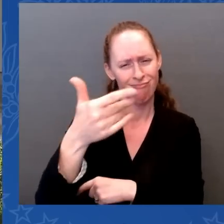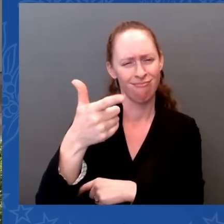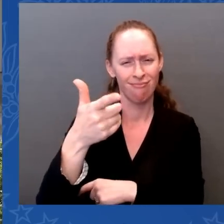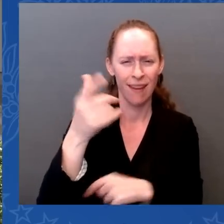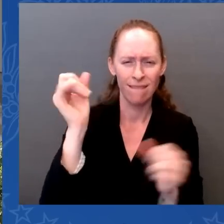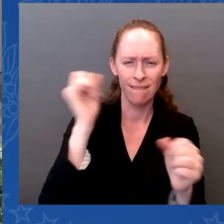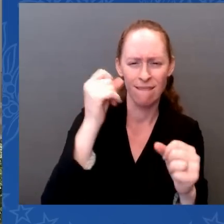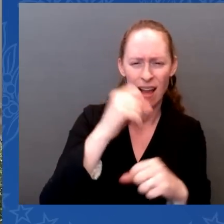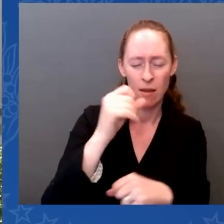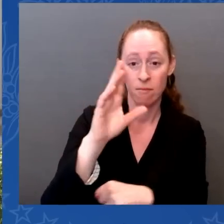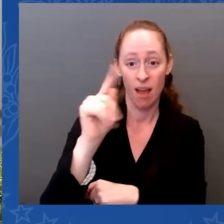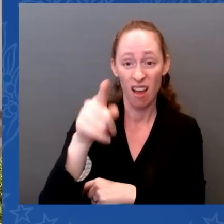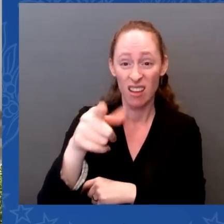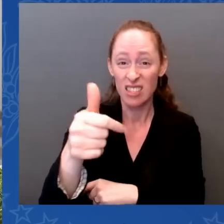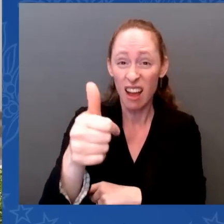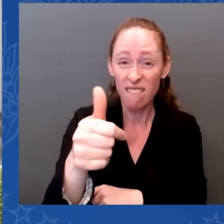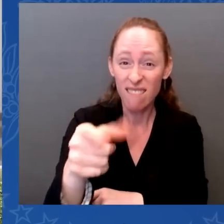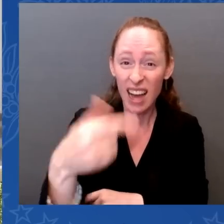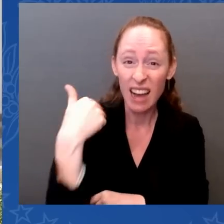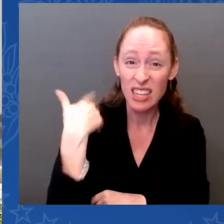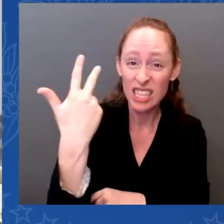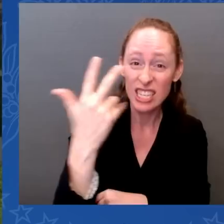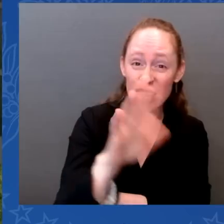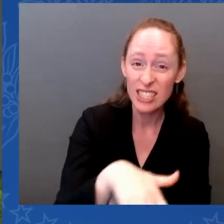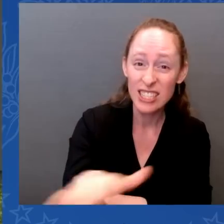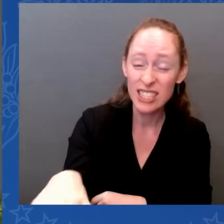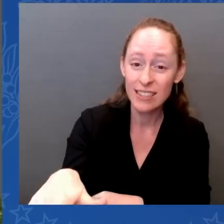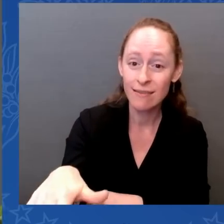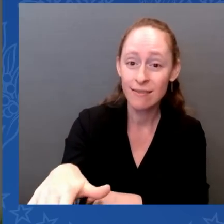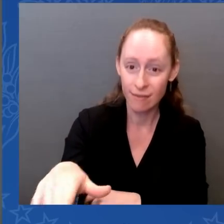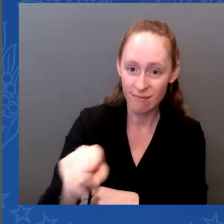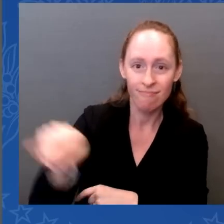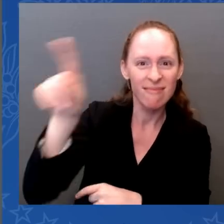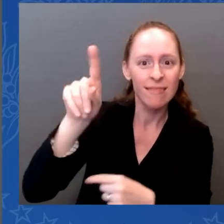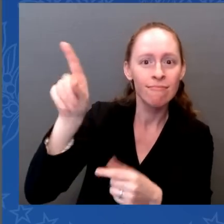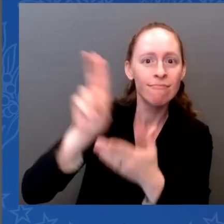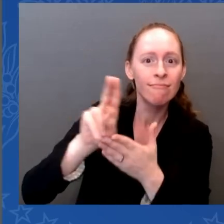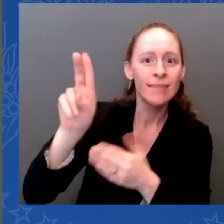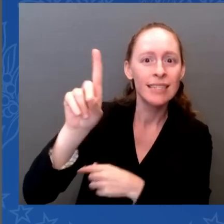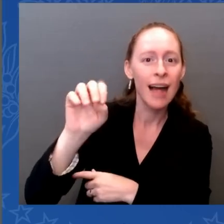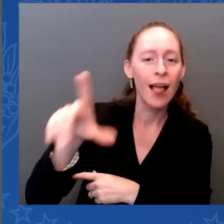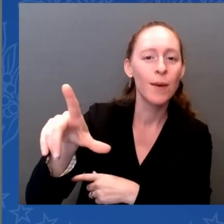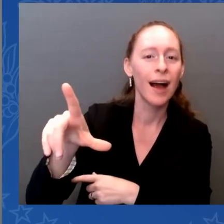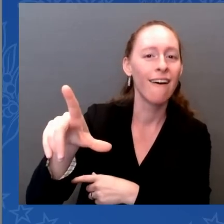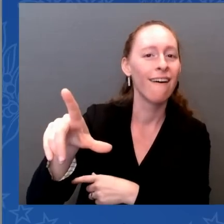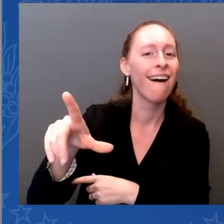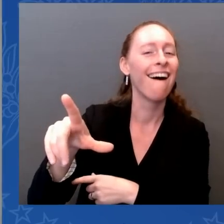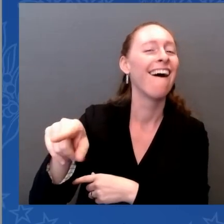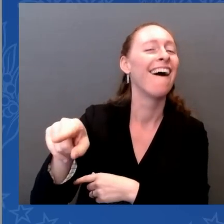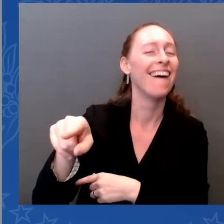Well, look, folks, a lot of us -- and I look around the room here, from Joe Crowley and others who are no longer --